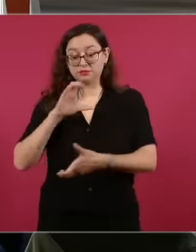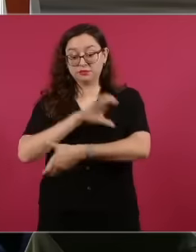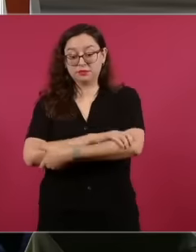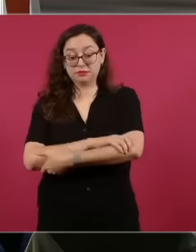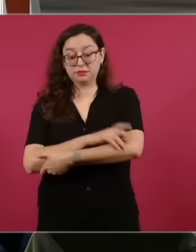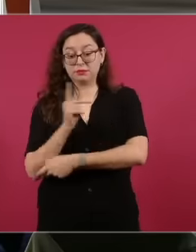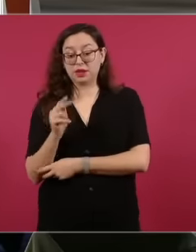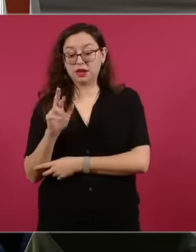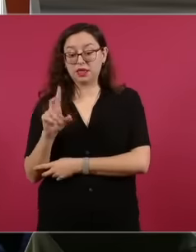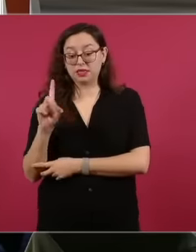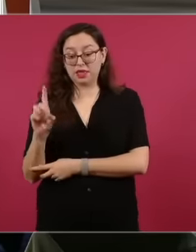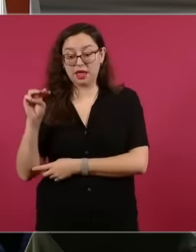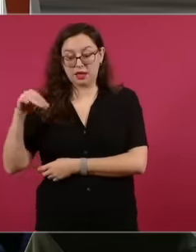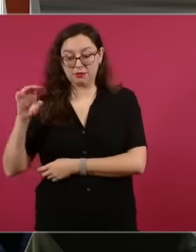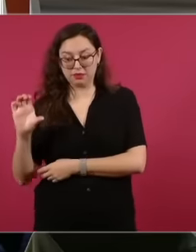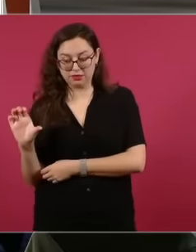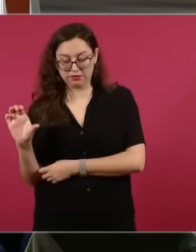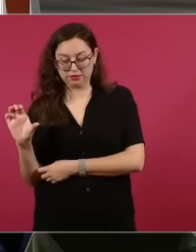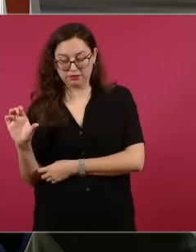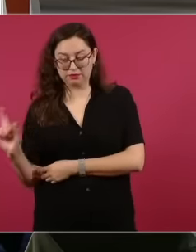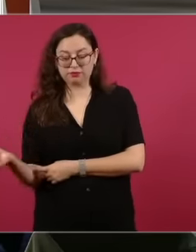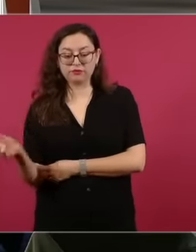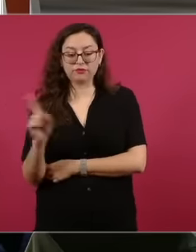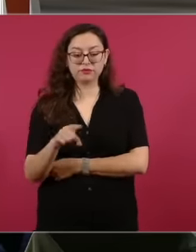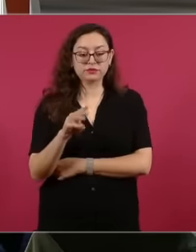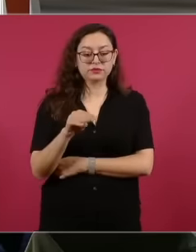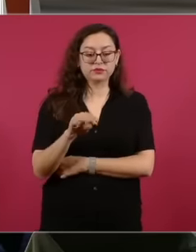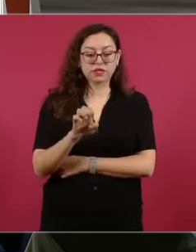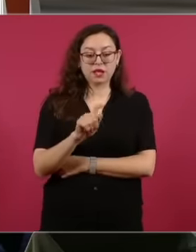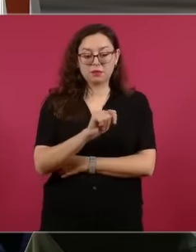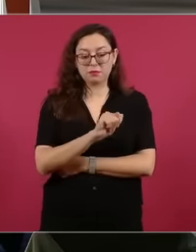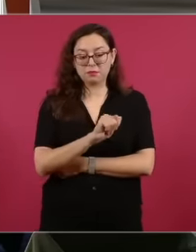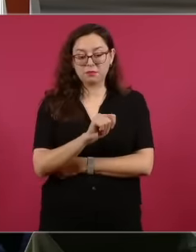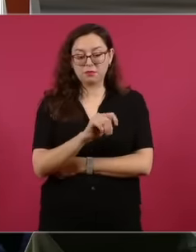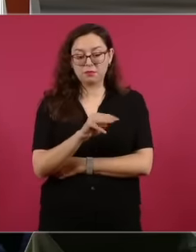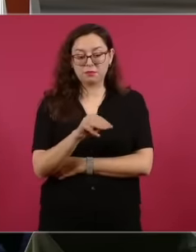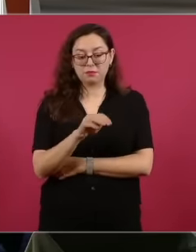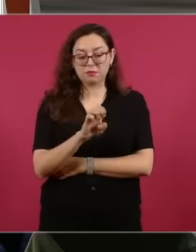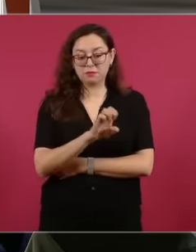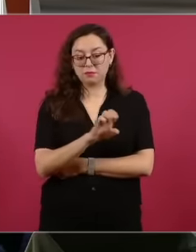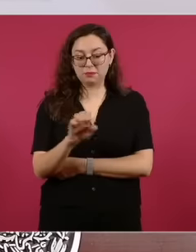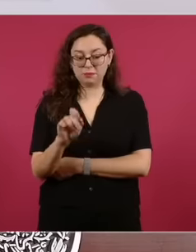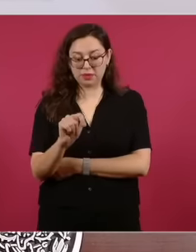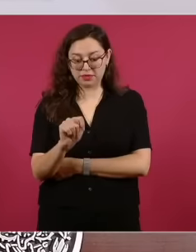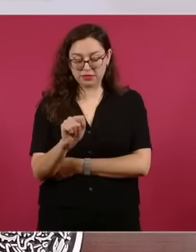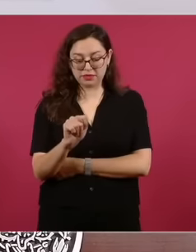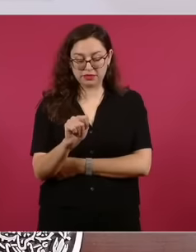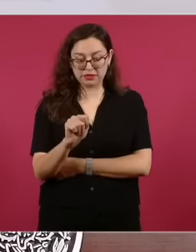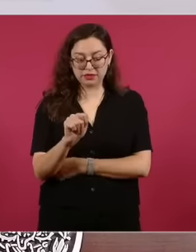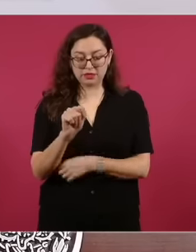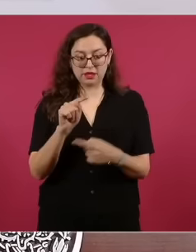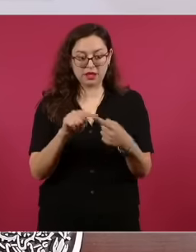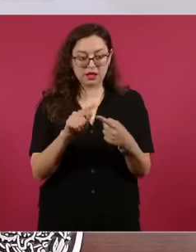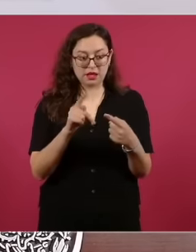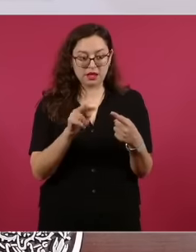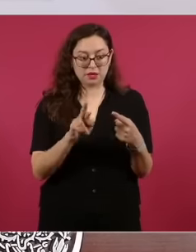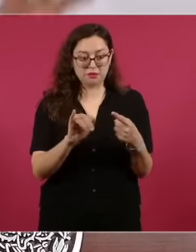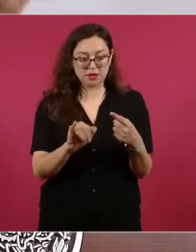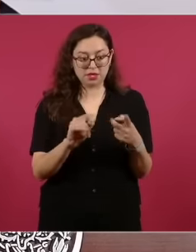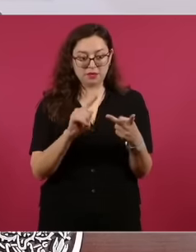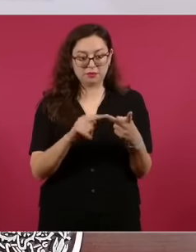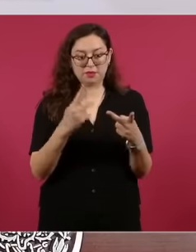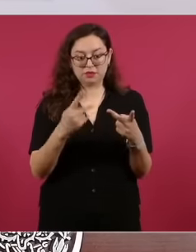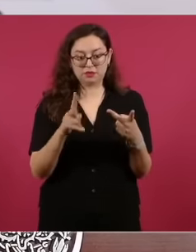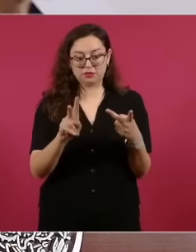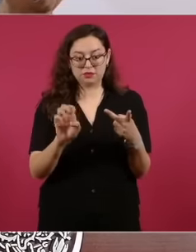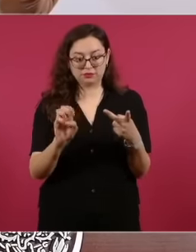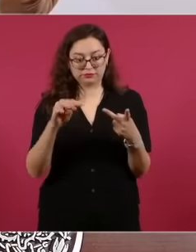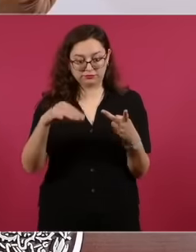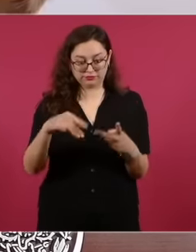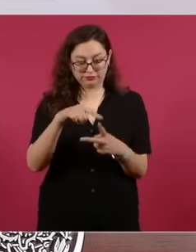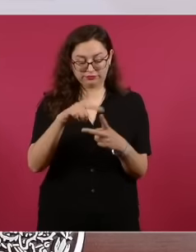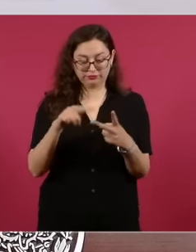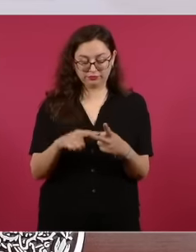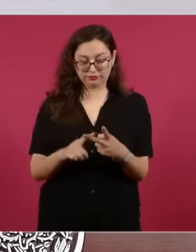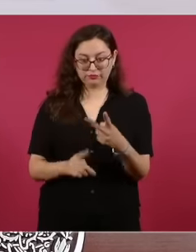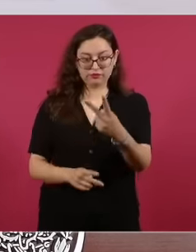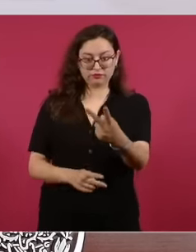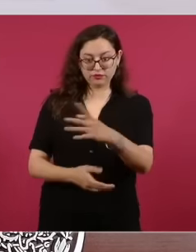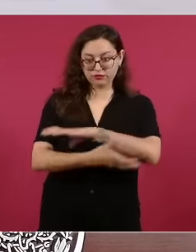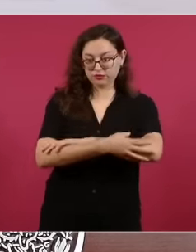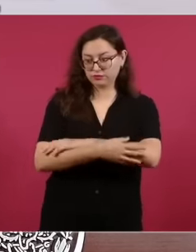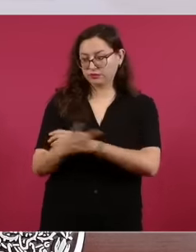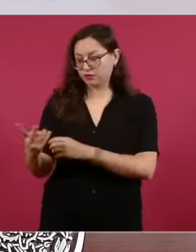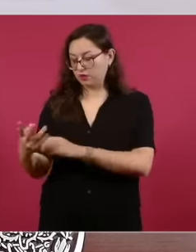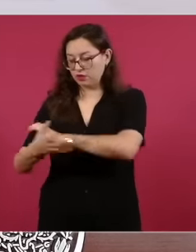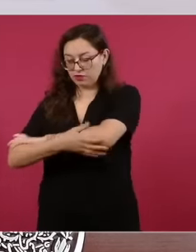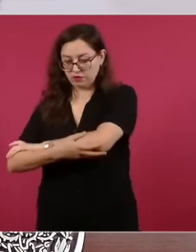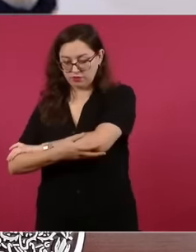and with the environmentalist movement with the green environmentalist PR green environmentalist then there are two So those